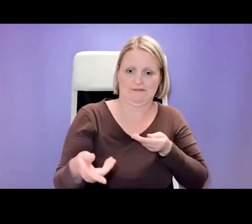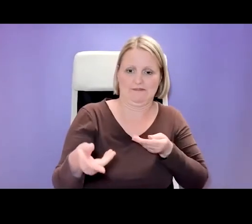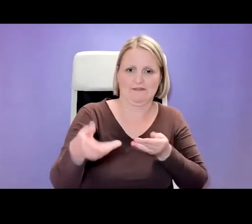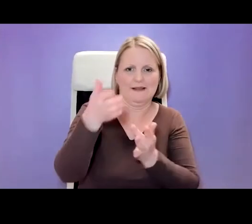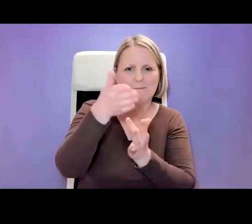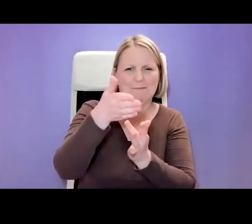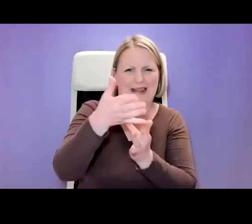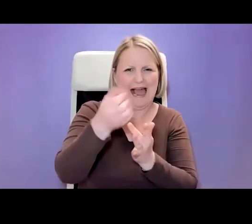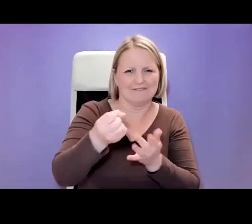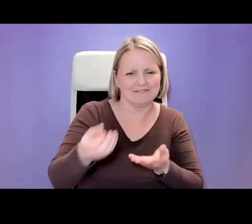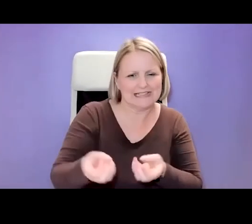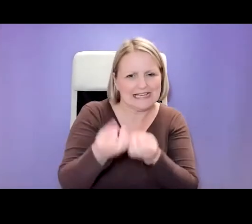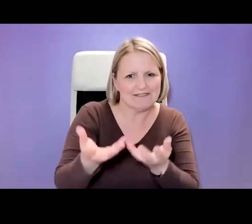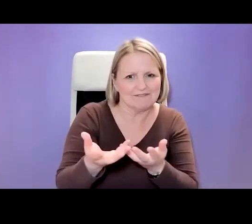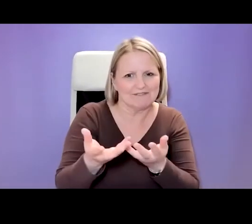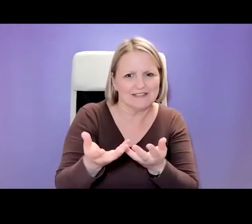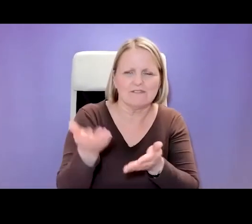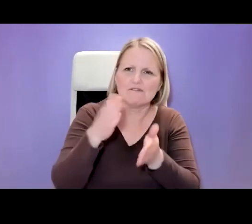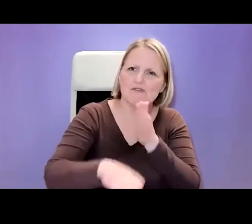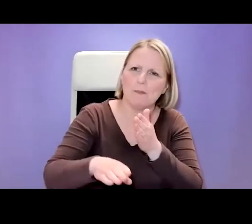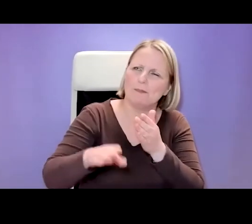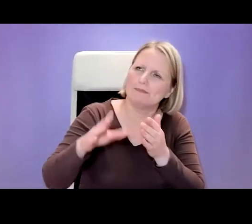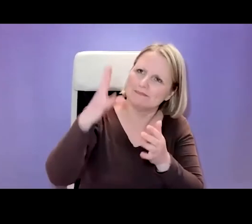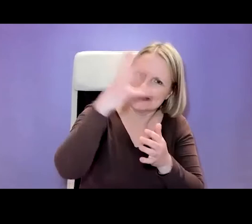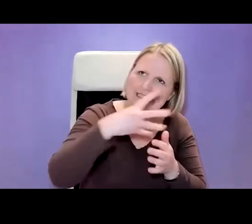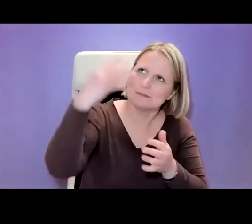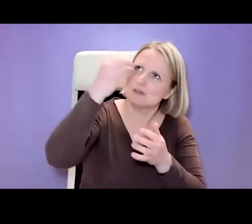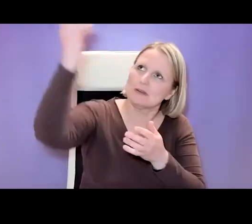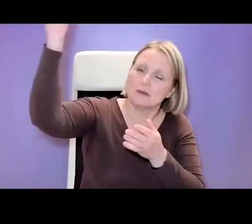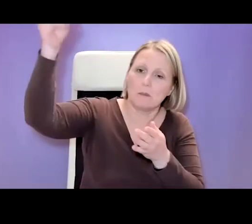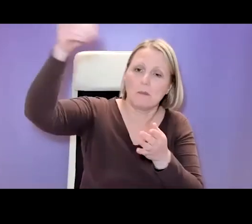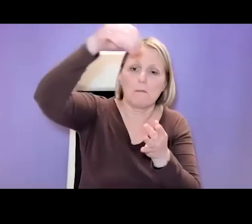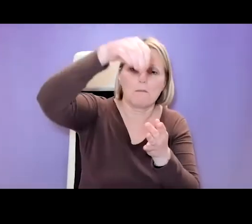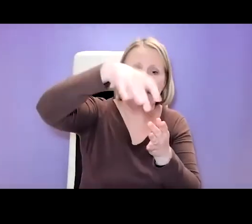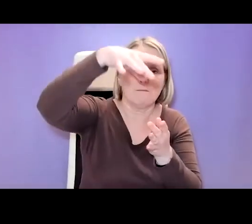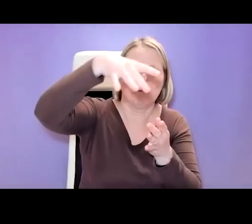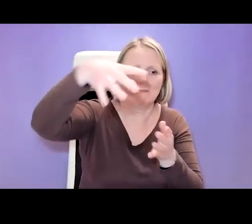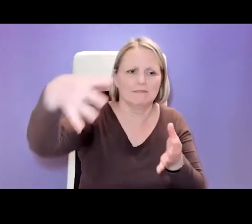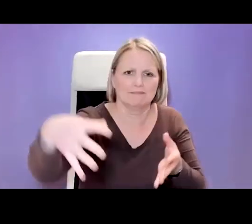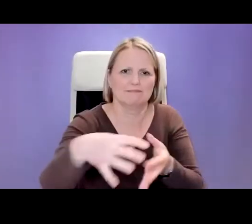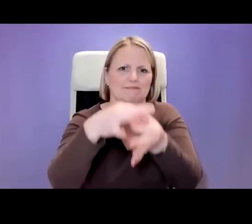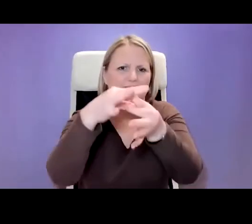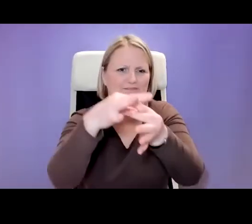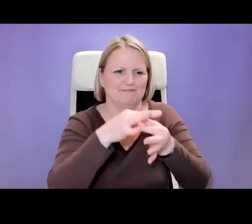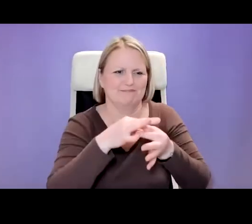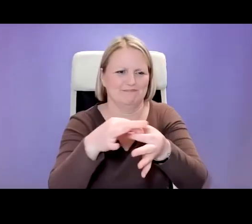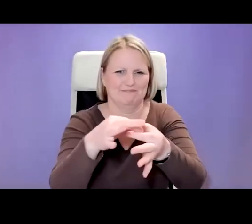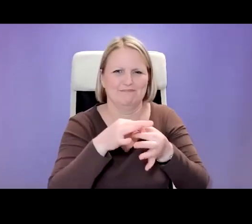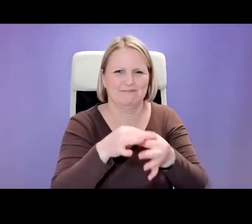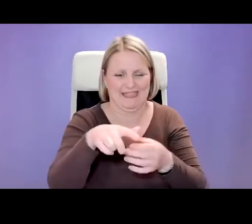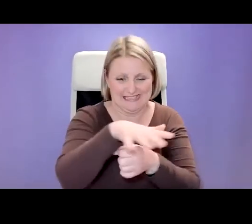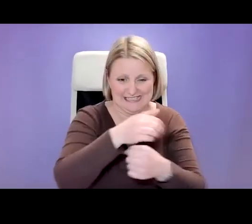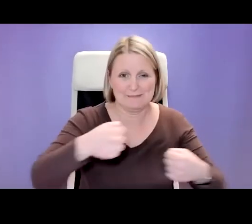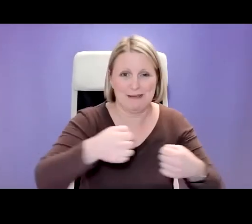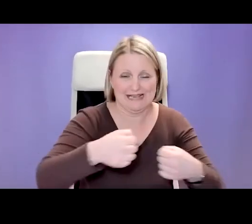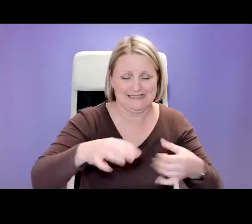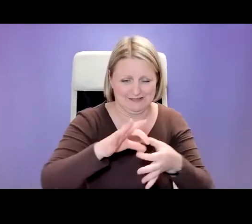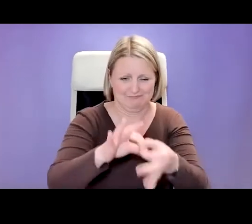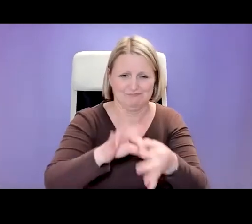who does not only originate the gifts, but needs actively to donate them right into the middle of interpersonal relational space.